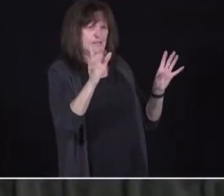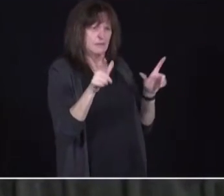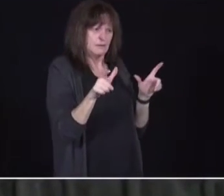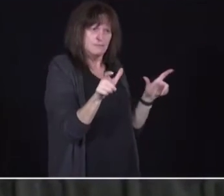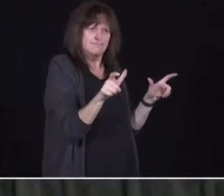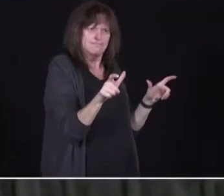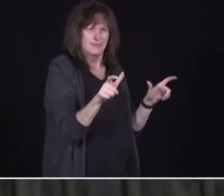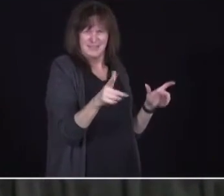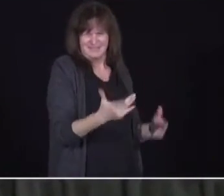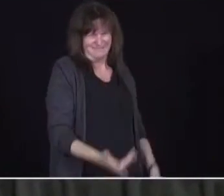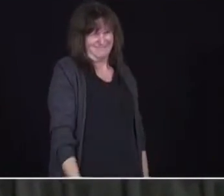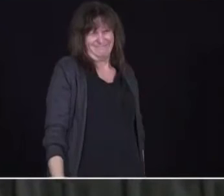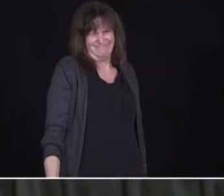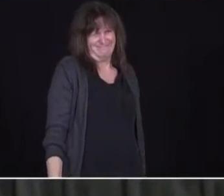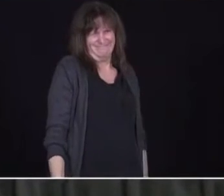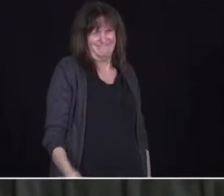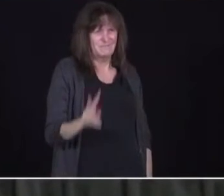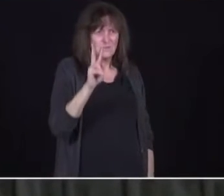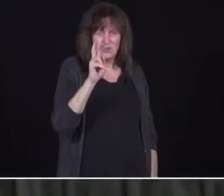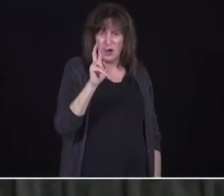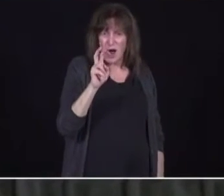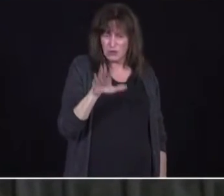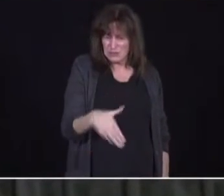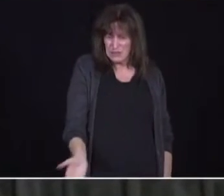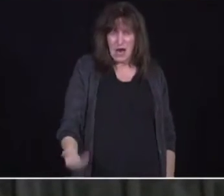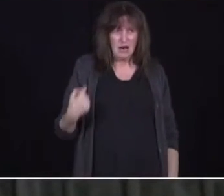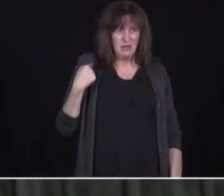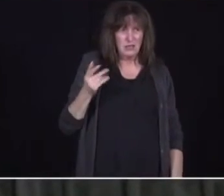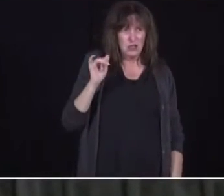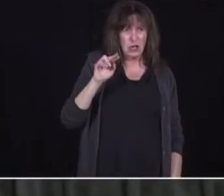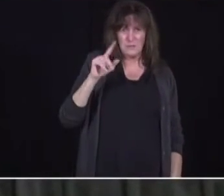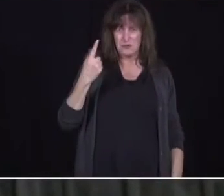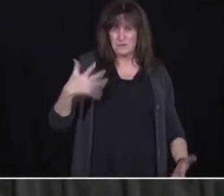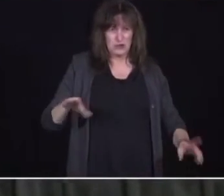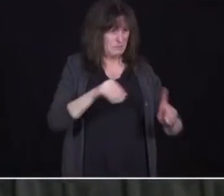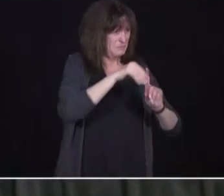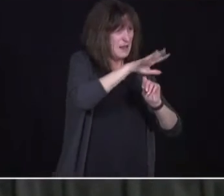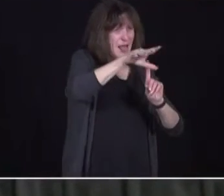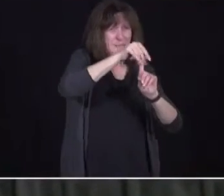iron ring. There's 40% outbreak and 200 dead since January 1st.